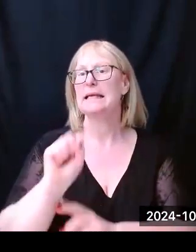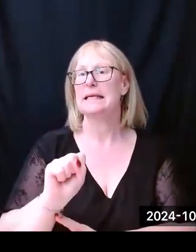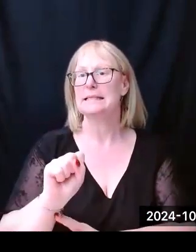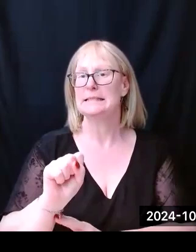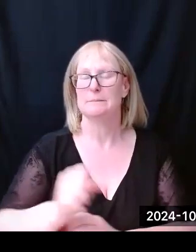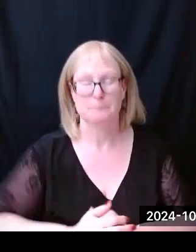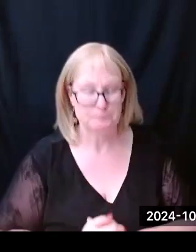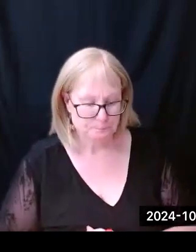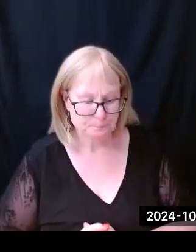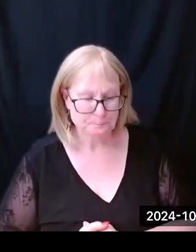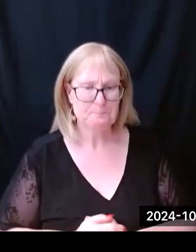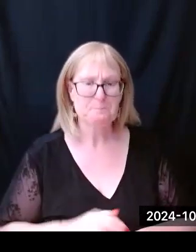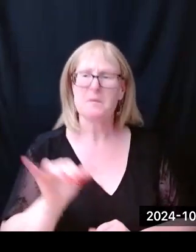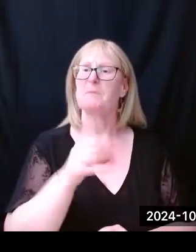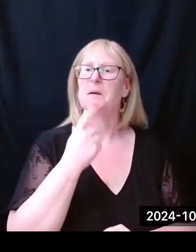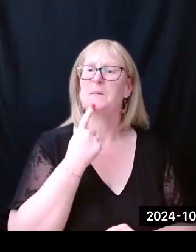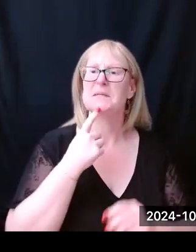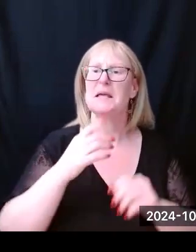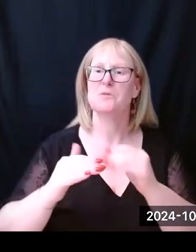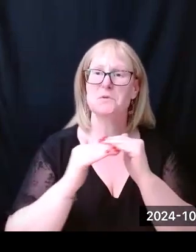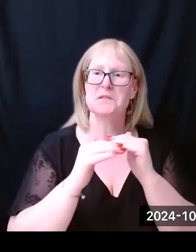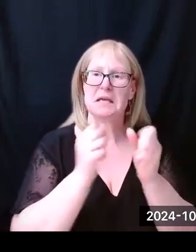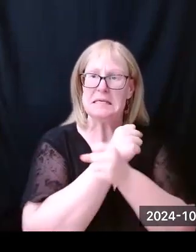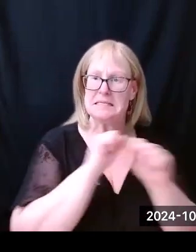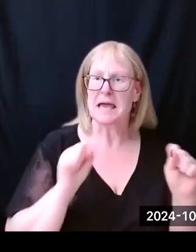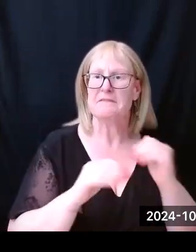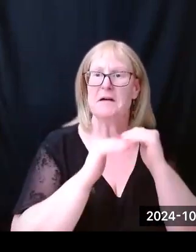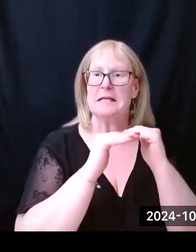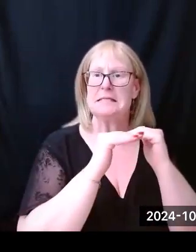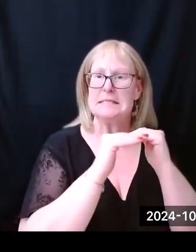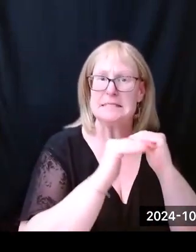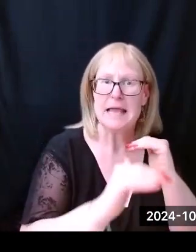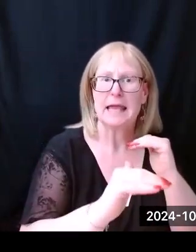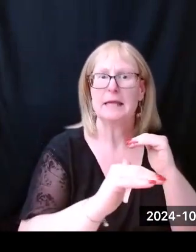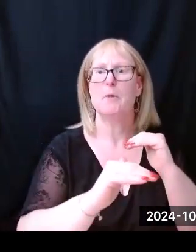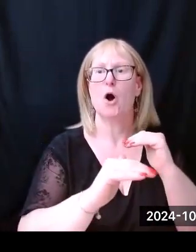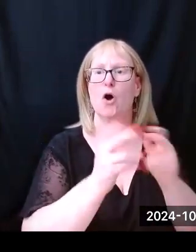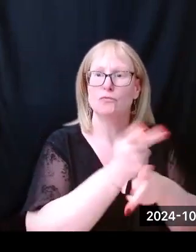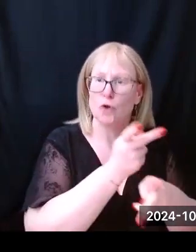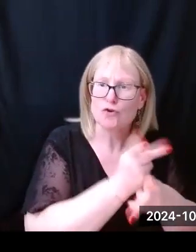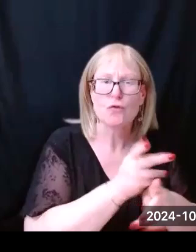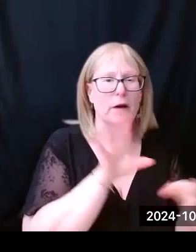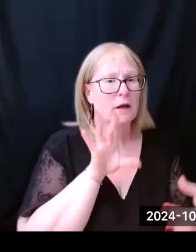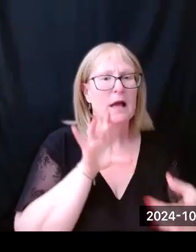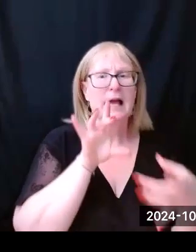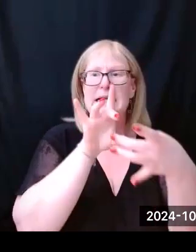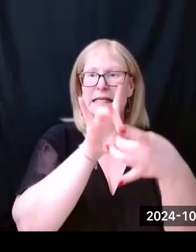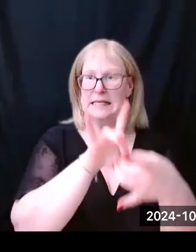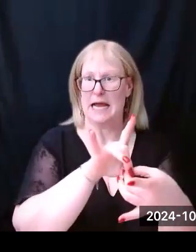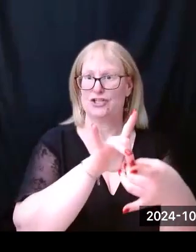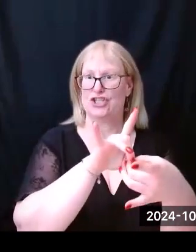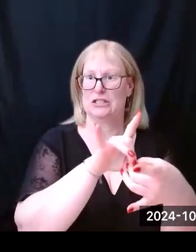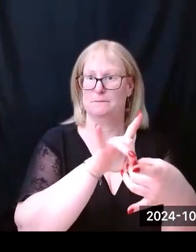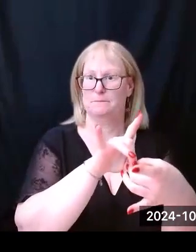stable, nurturing relationships are the core thing. So connection is one of the best keys to building resilience.